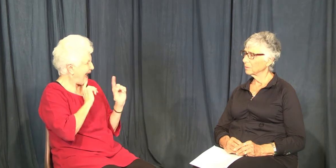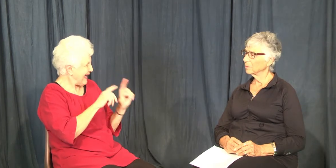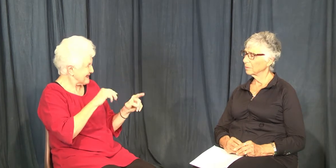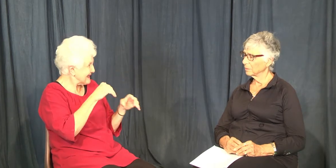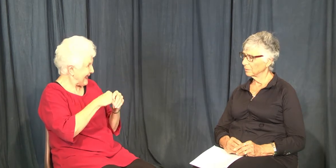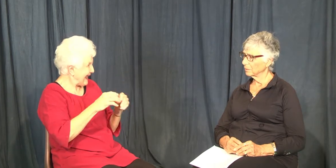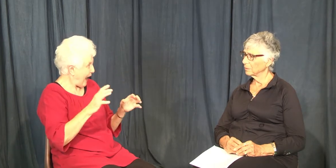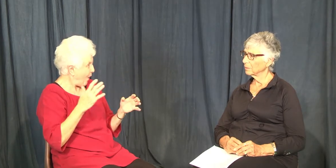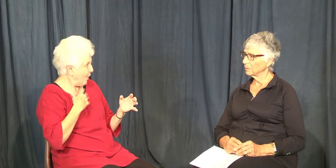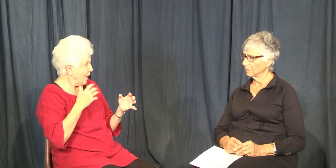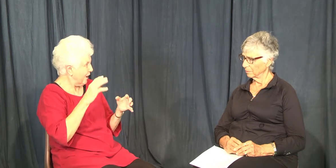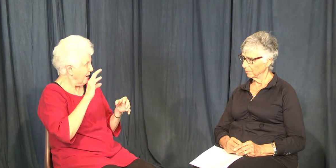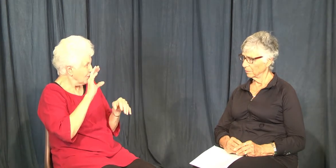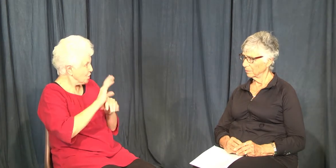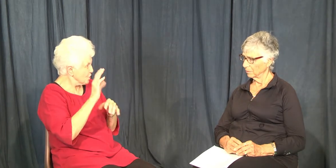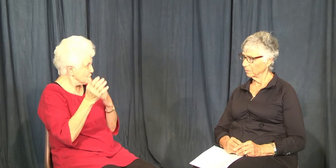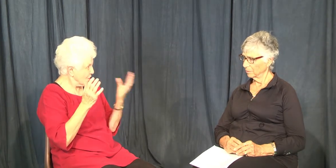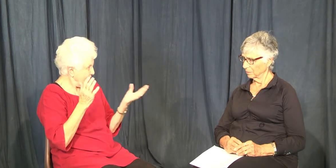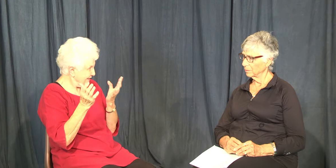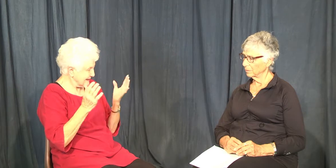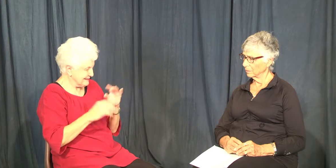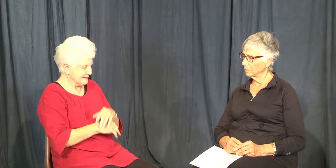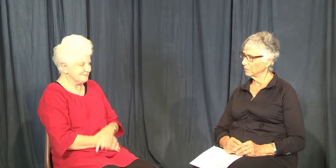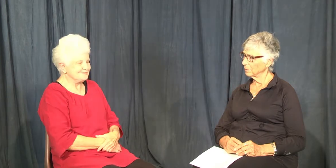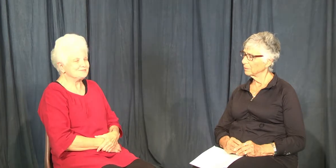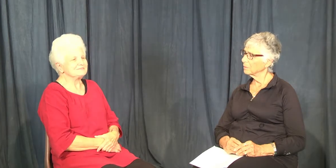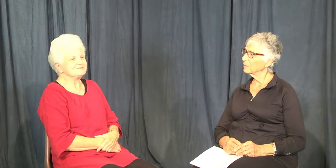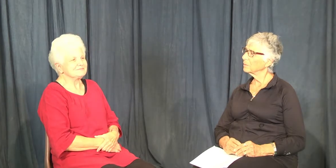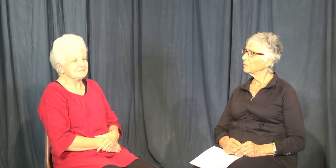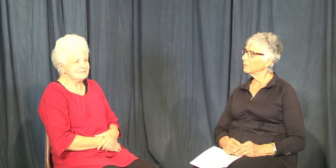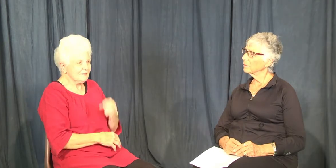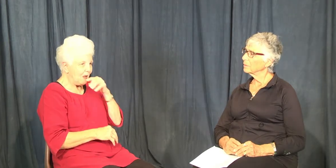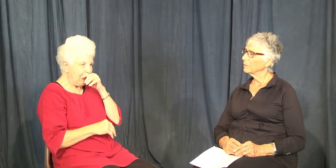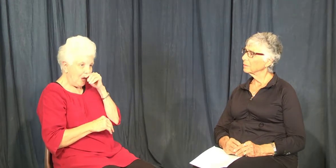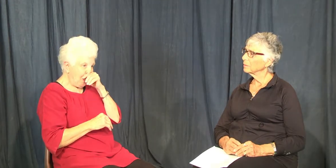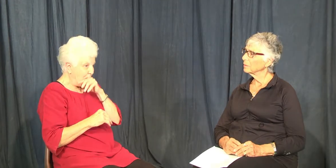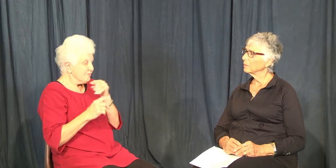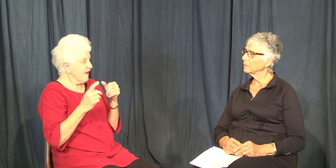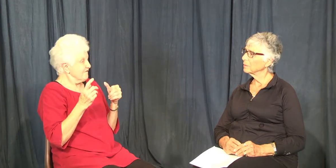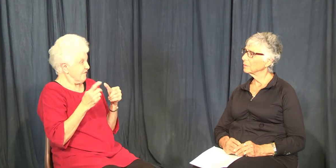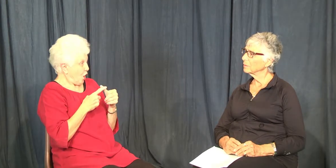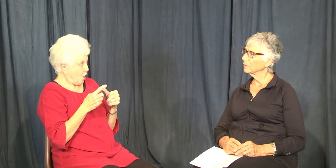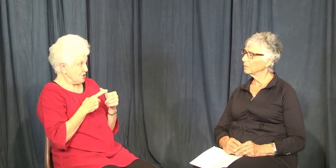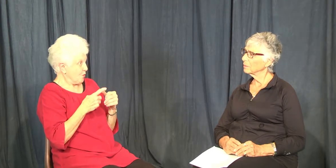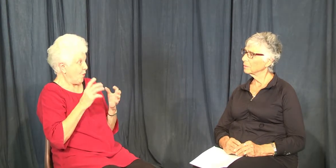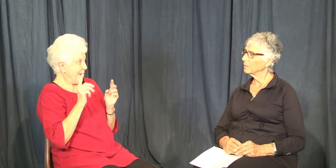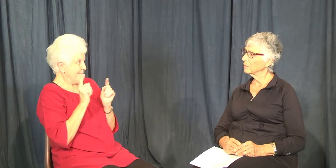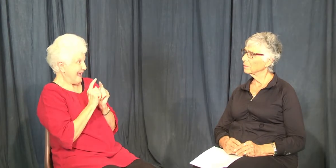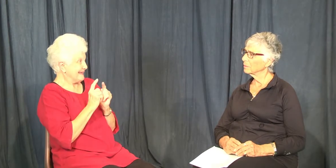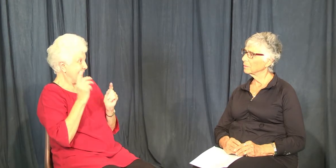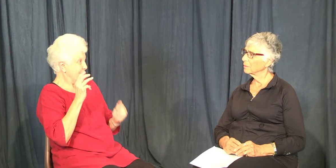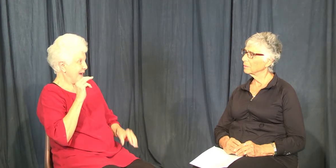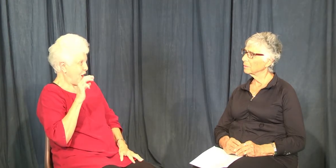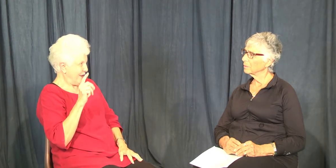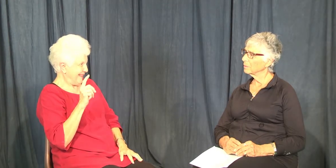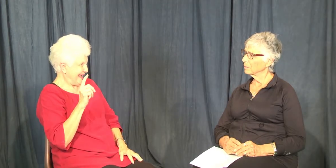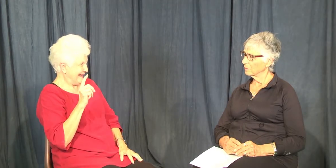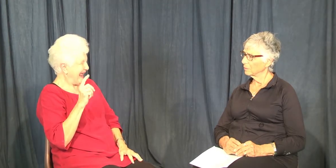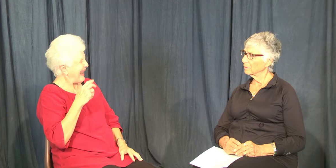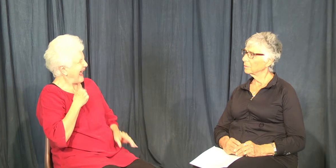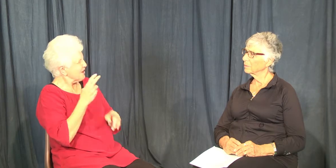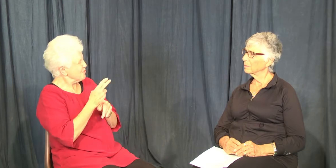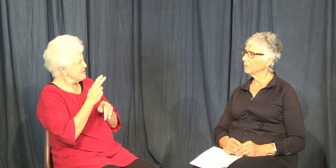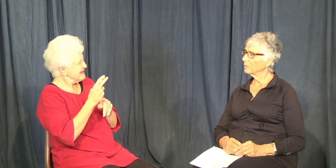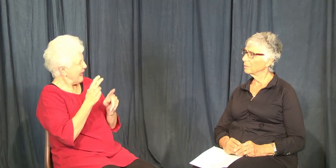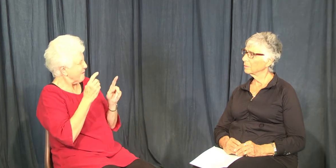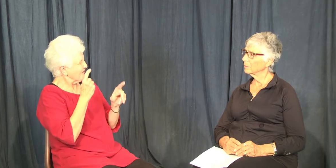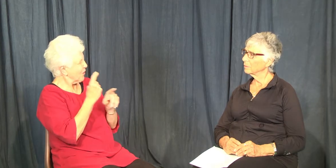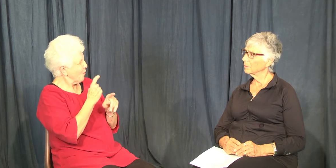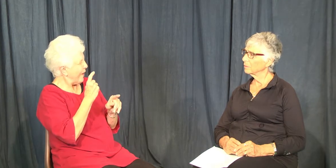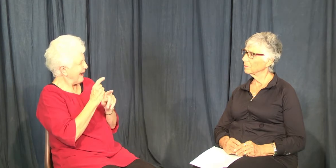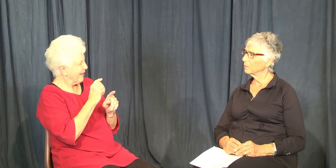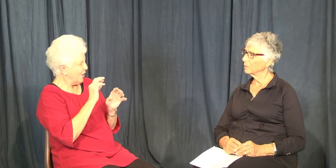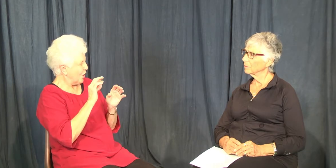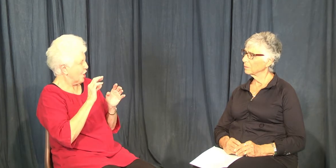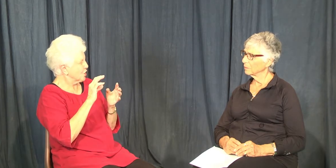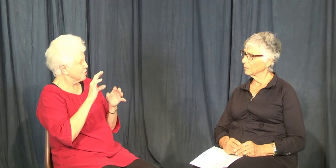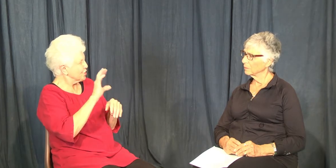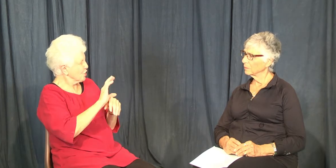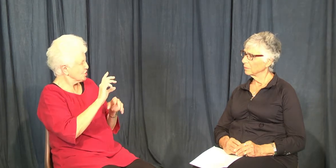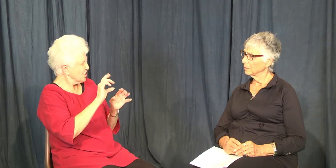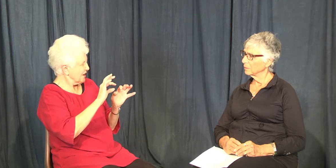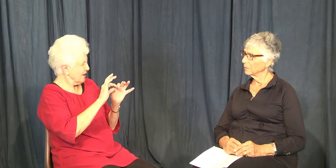related to prayer and response in church services. First we met in Maryland and we used regular,